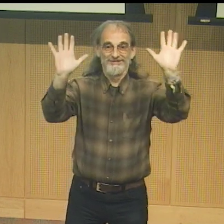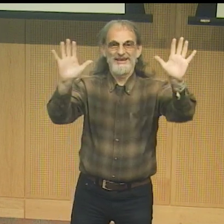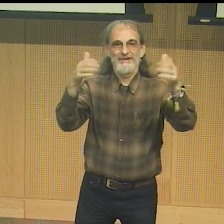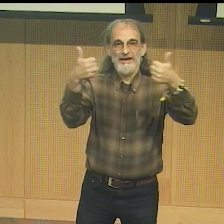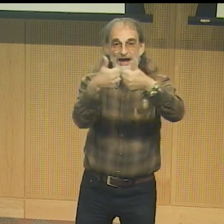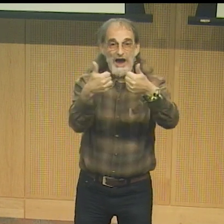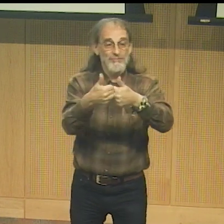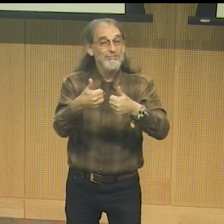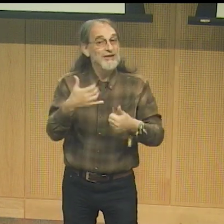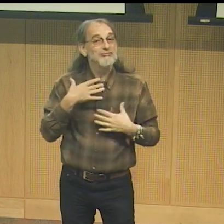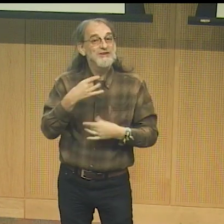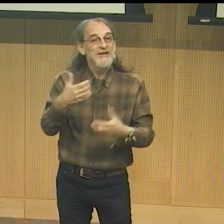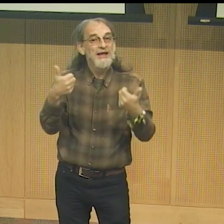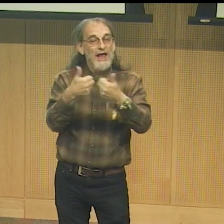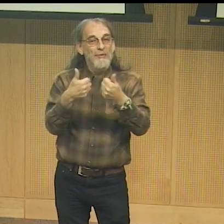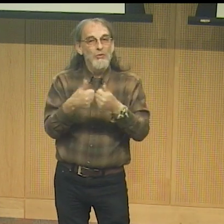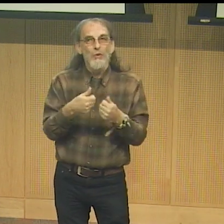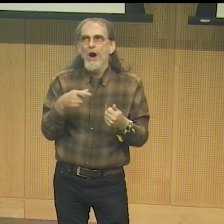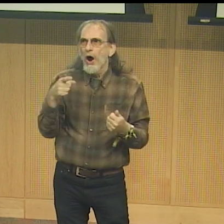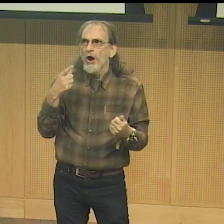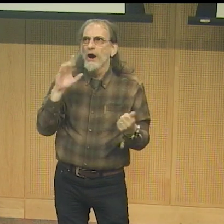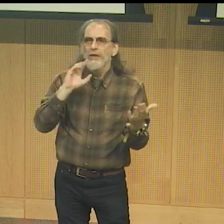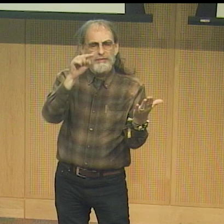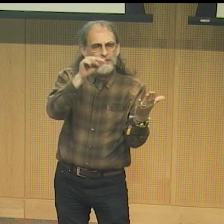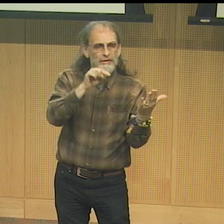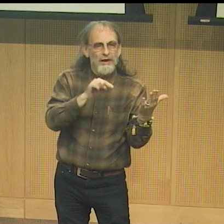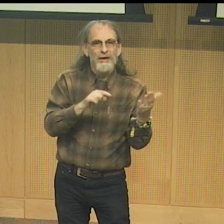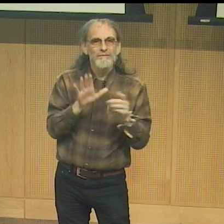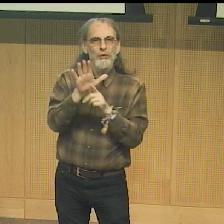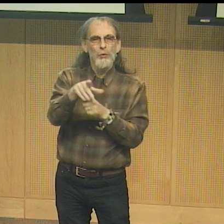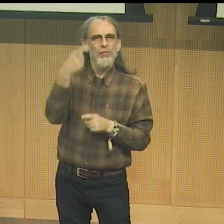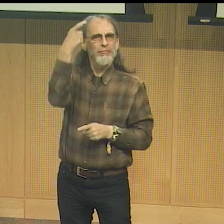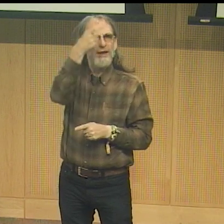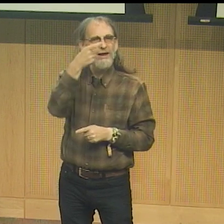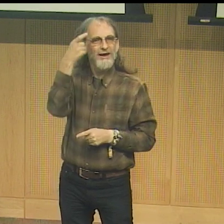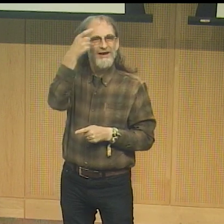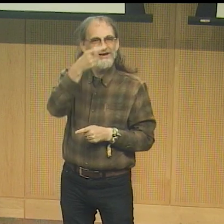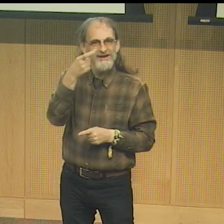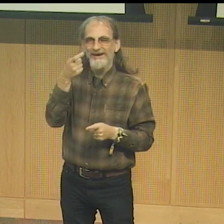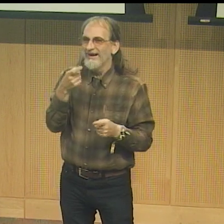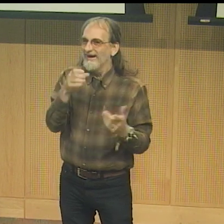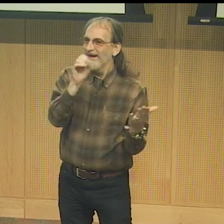I dropped that for you to think about. It's a little game that I like to play. Think about the things-- it forces you to think